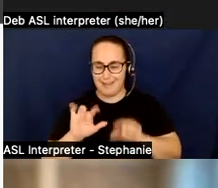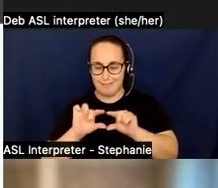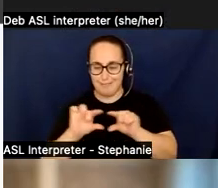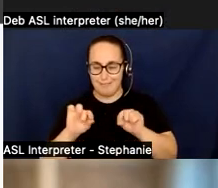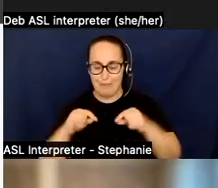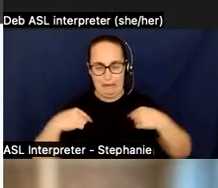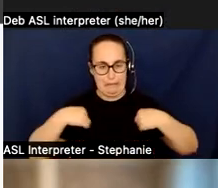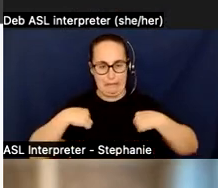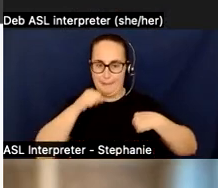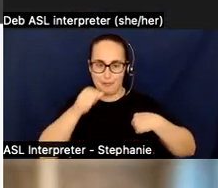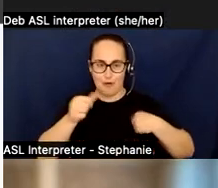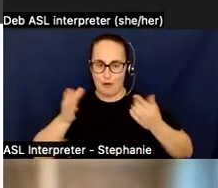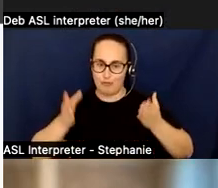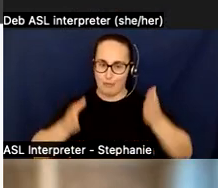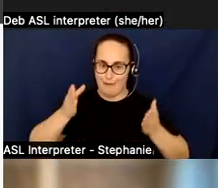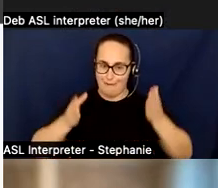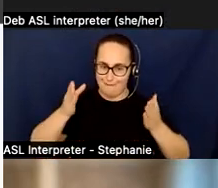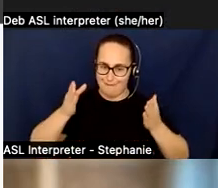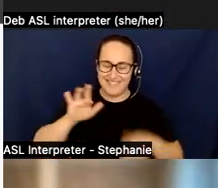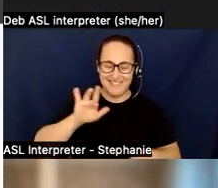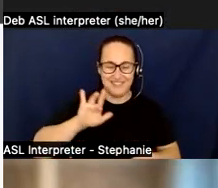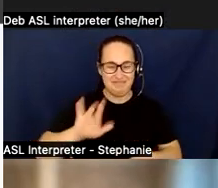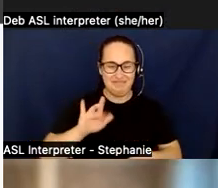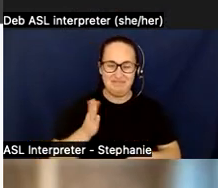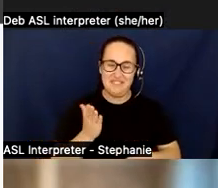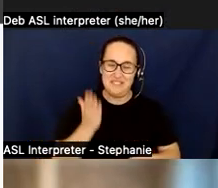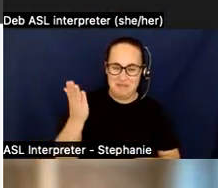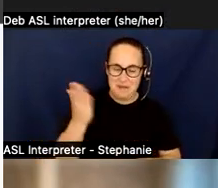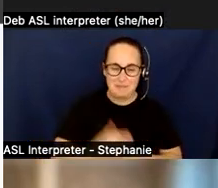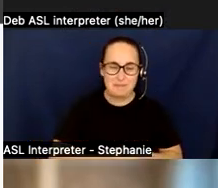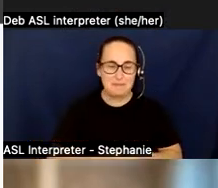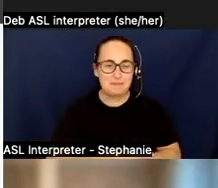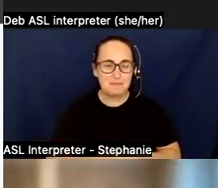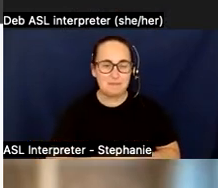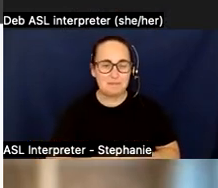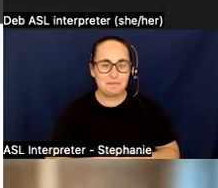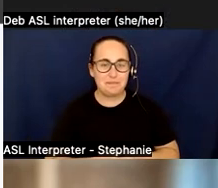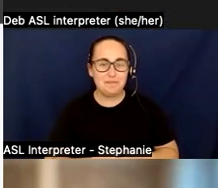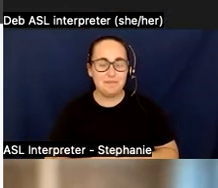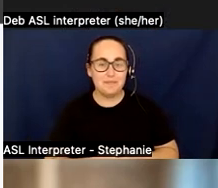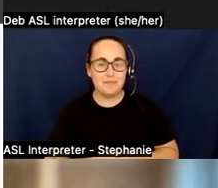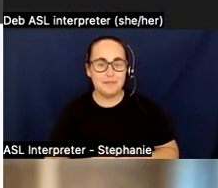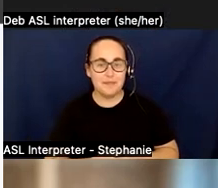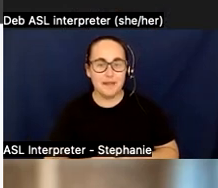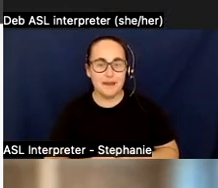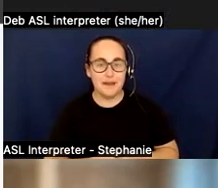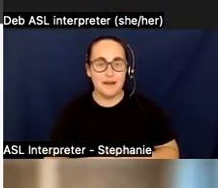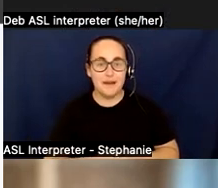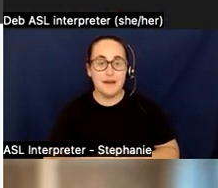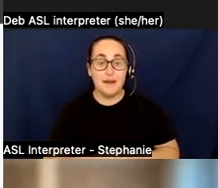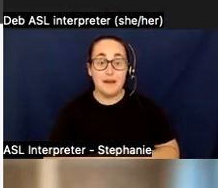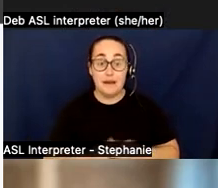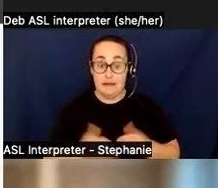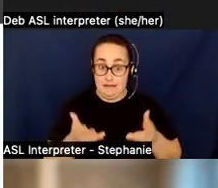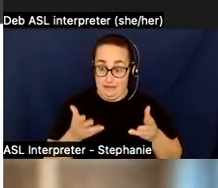then submit. Once you have submitted, the primary contact will get an email